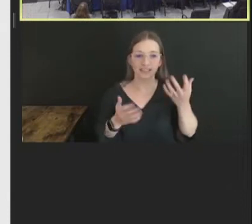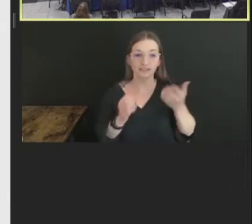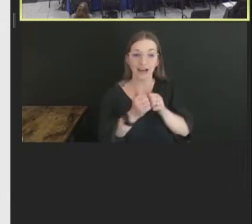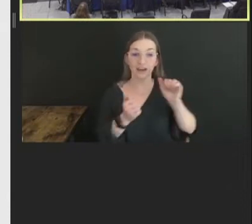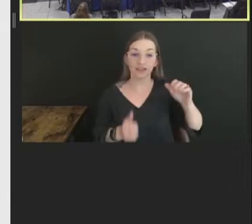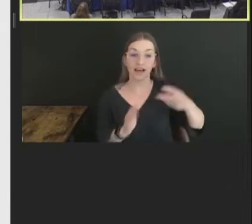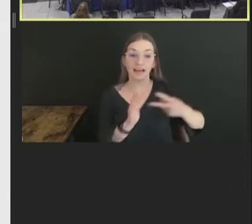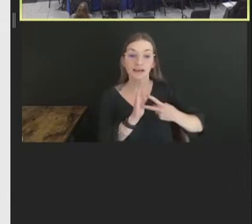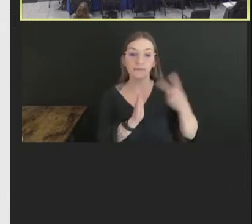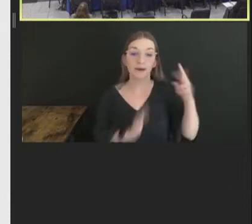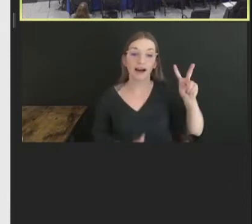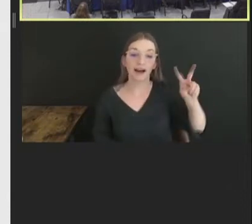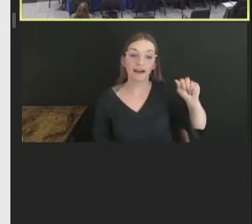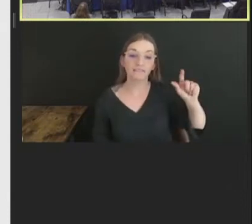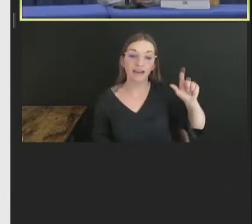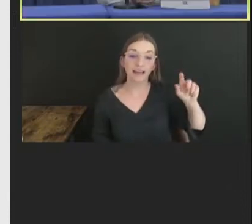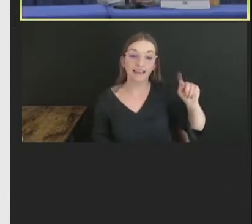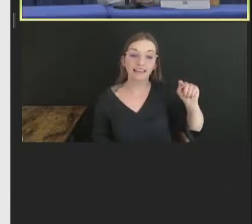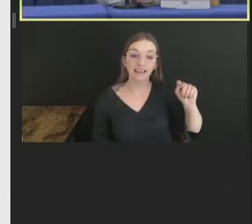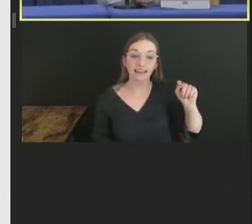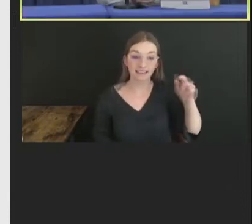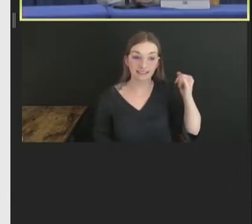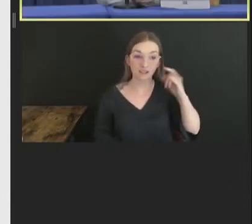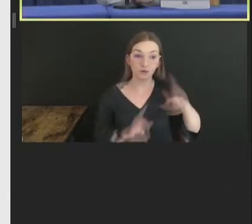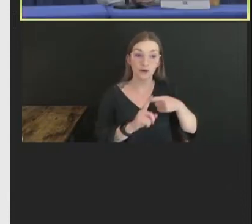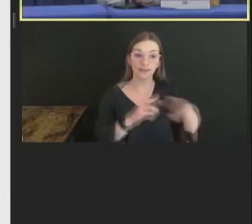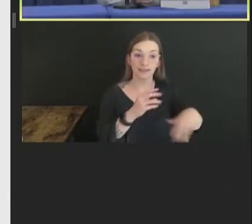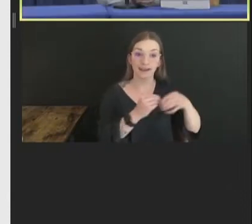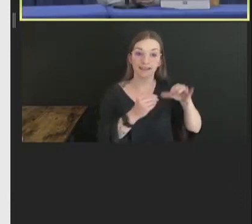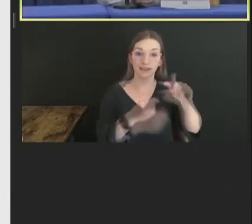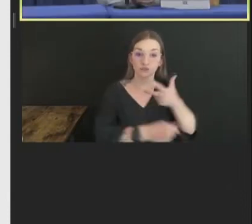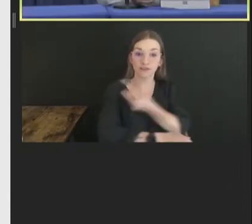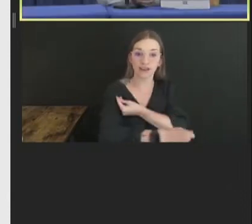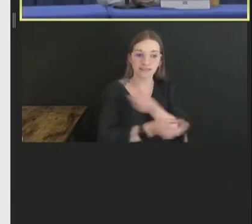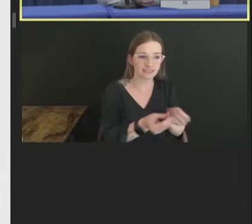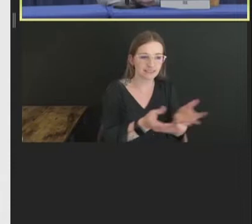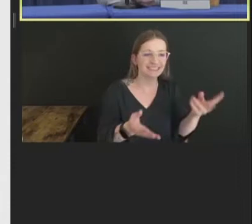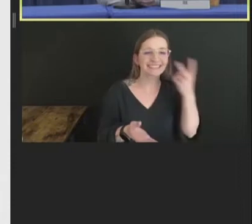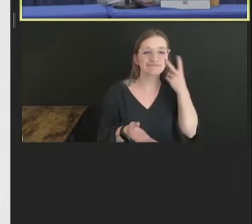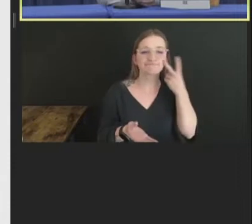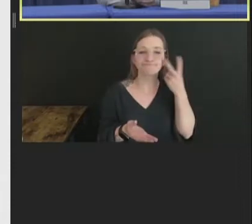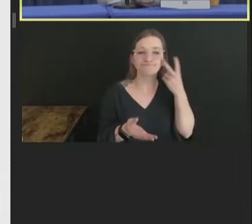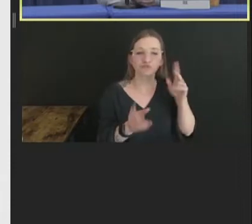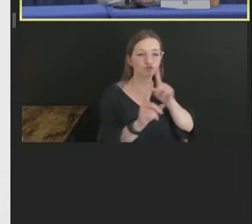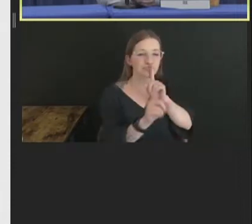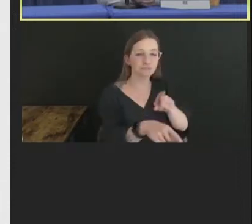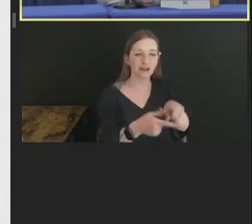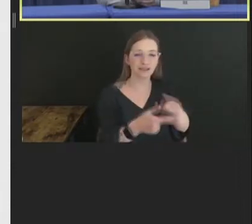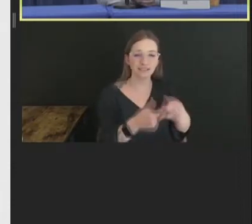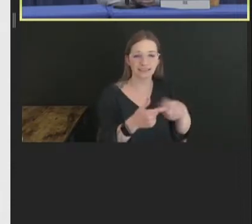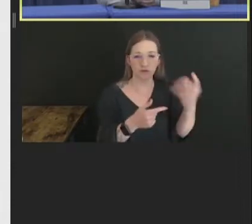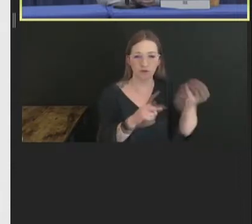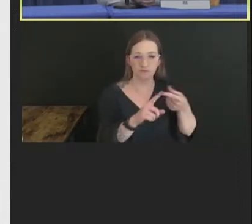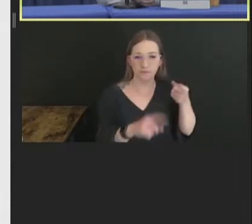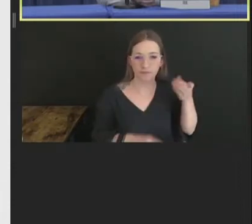memory response. I think there's a potential with these various platforms to induce better